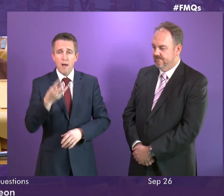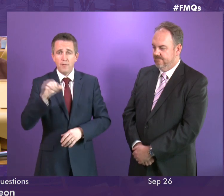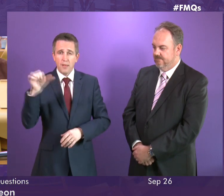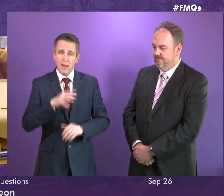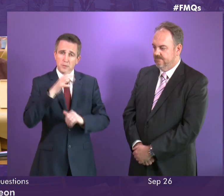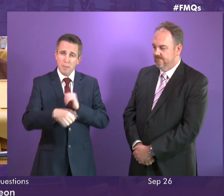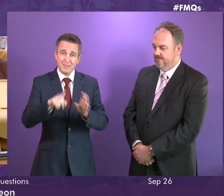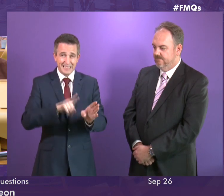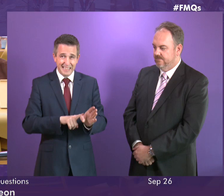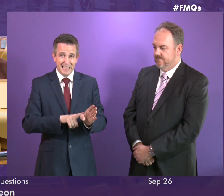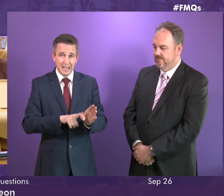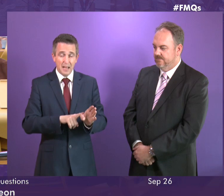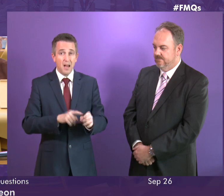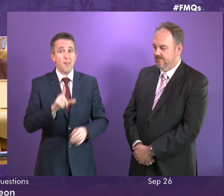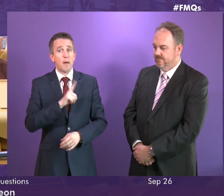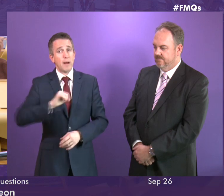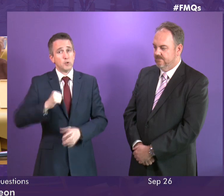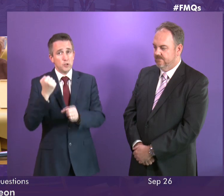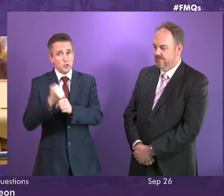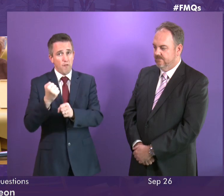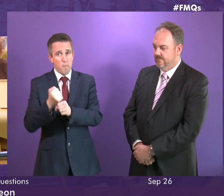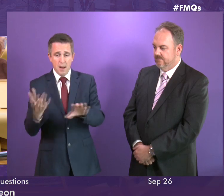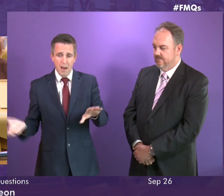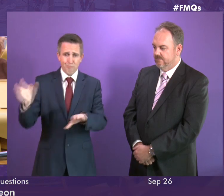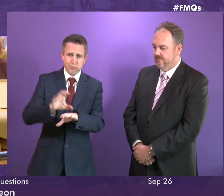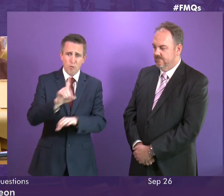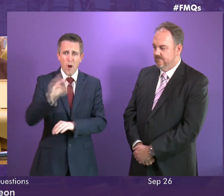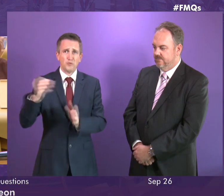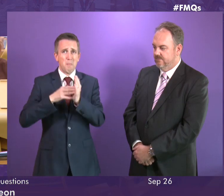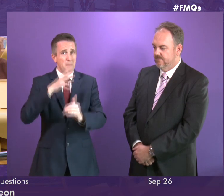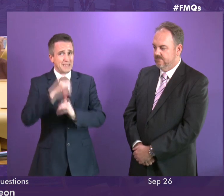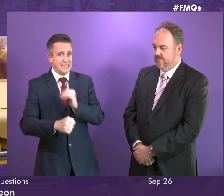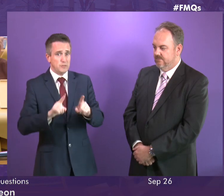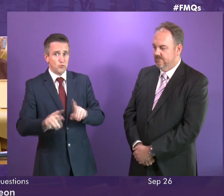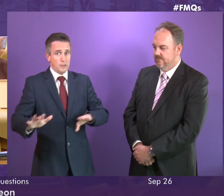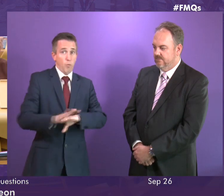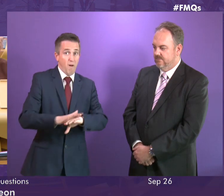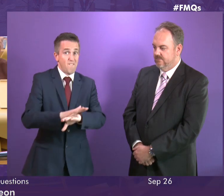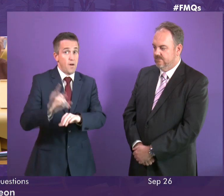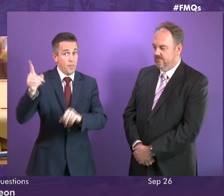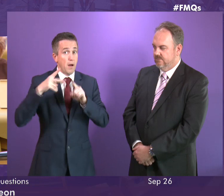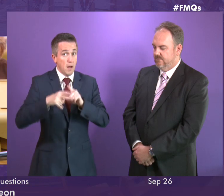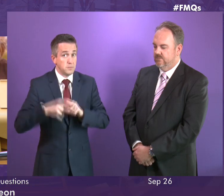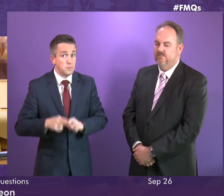Right now, we have to spend more than £100 million a year in mitigation, and the United